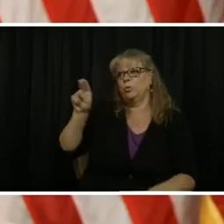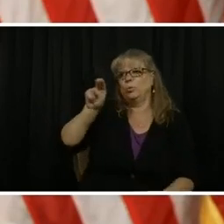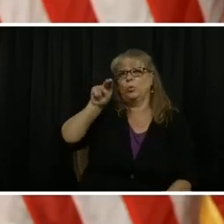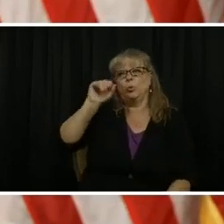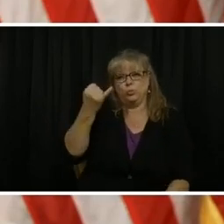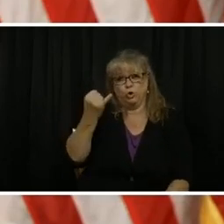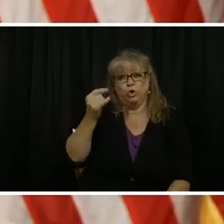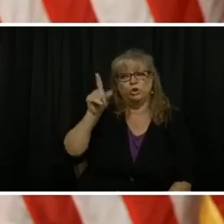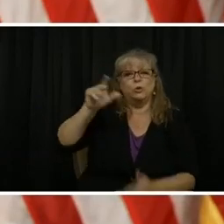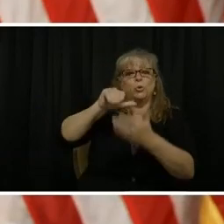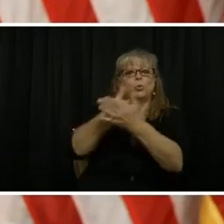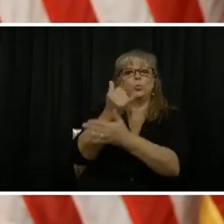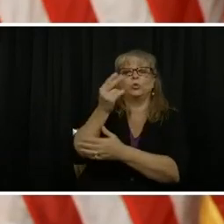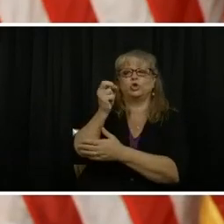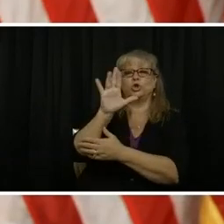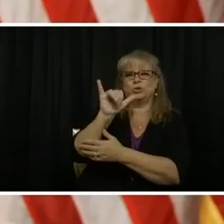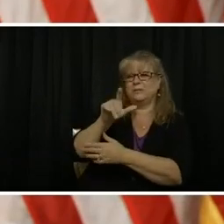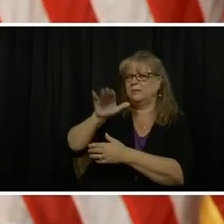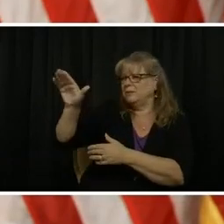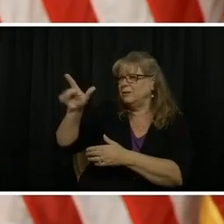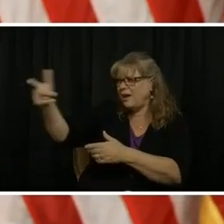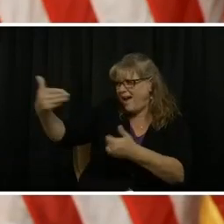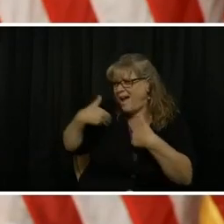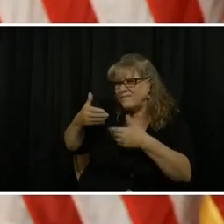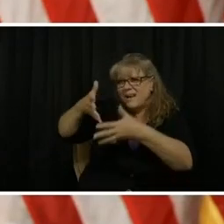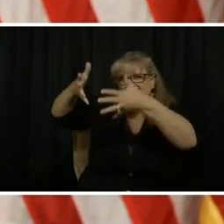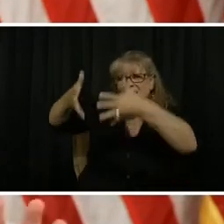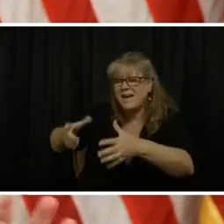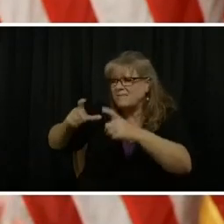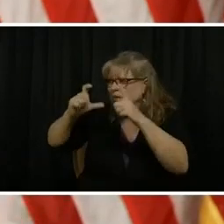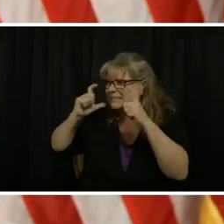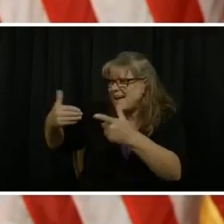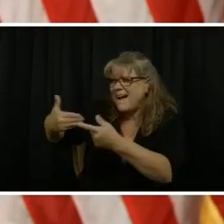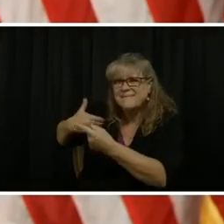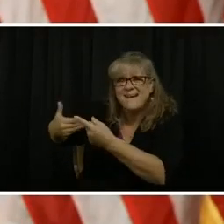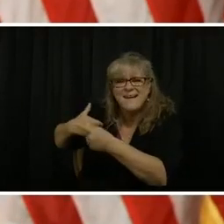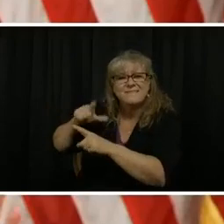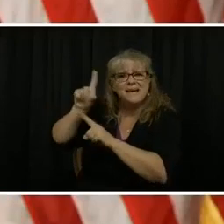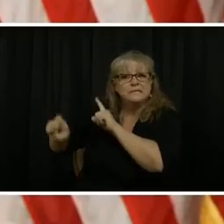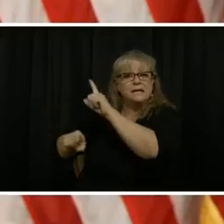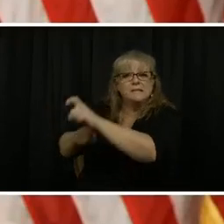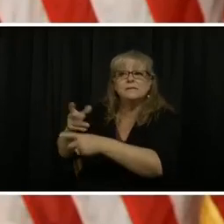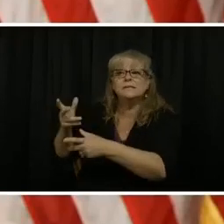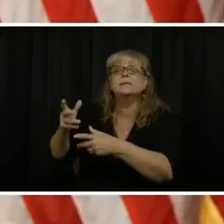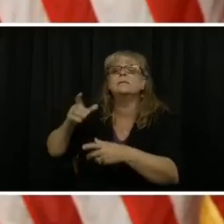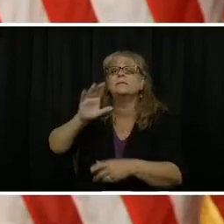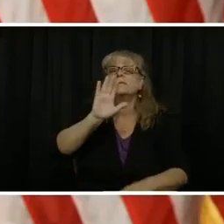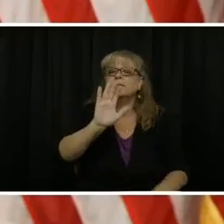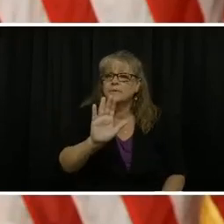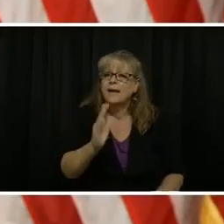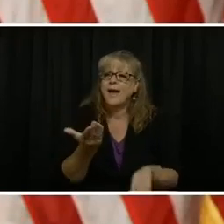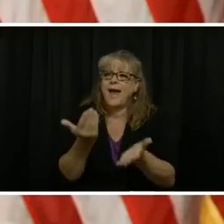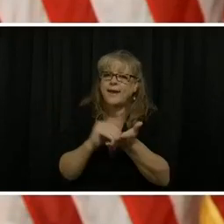I HAVE A BUDDY IN JERSEY, HE HAPPENS TO BE A DOCTOR, I HAD TO CALL HIM TO CHECK ON SOME